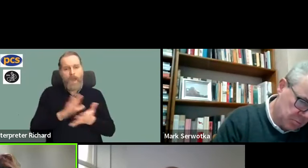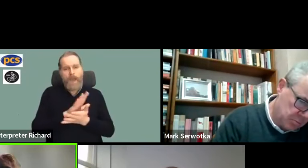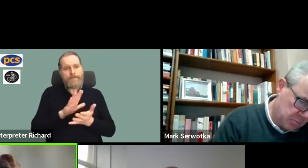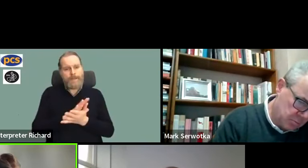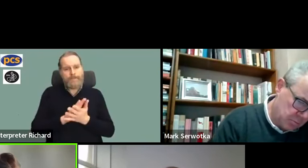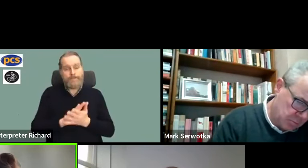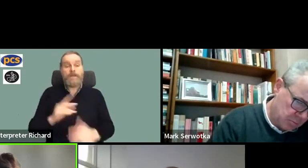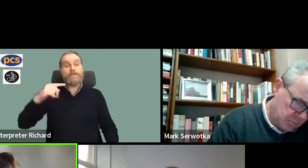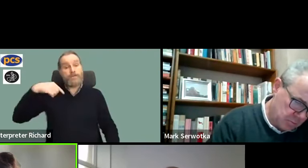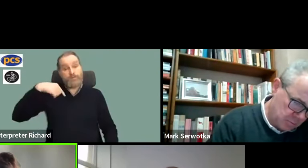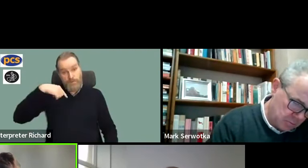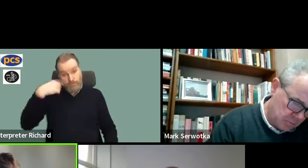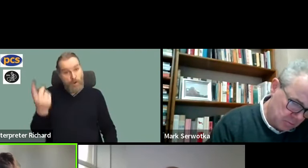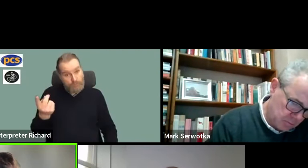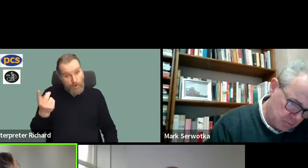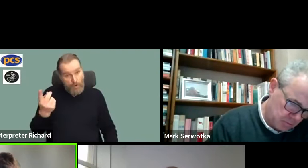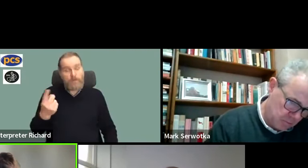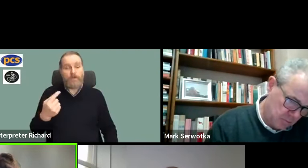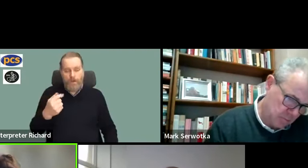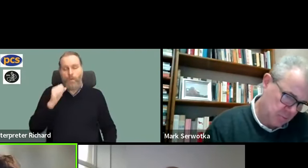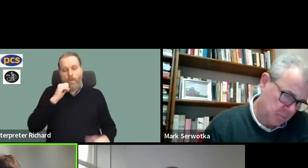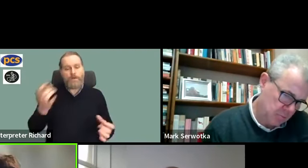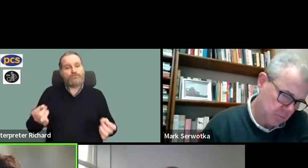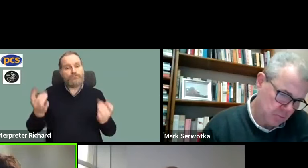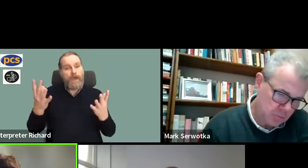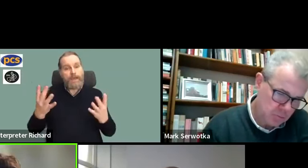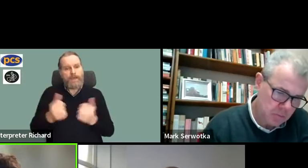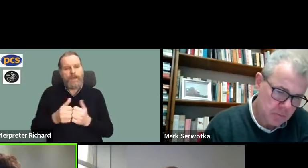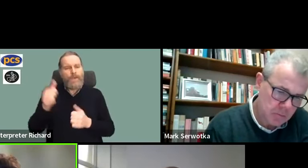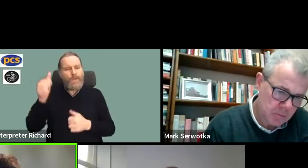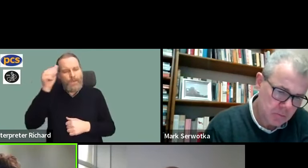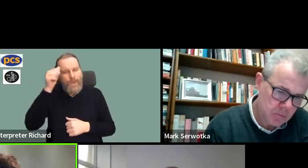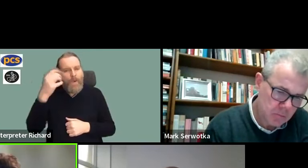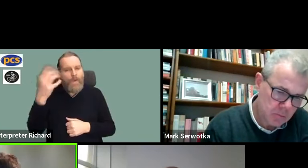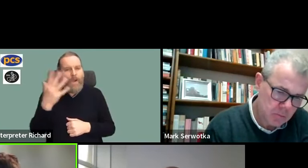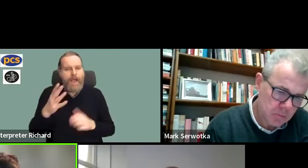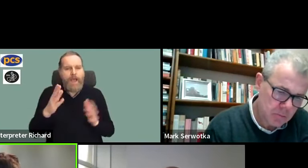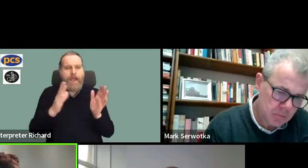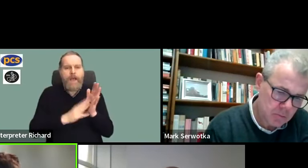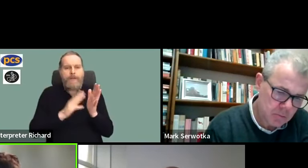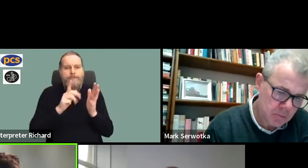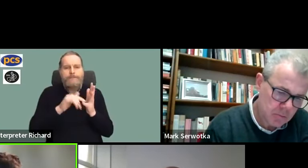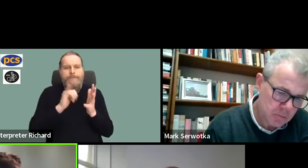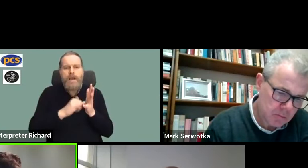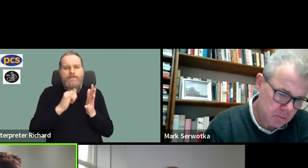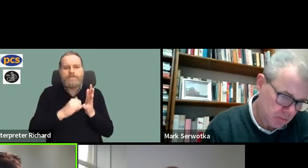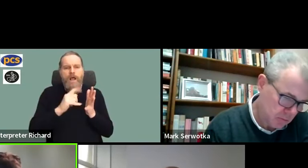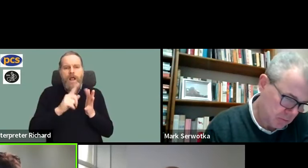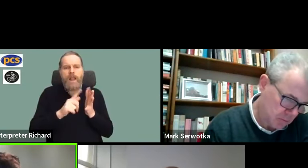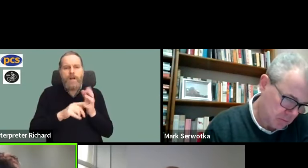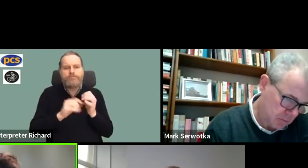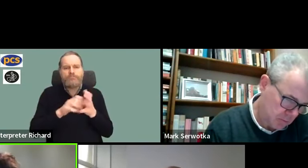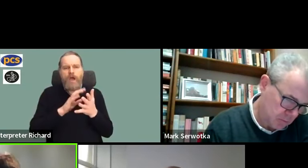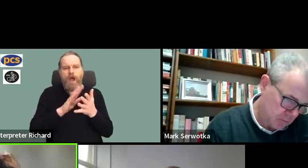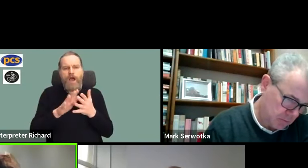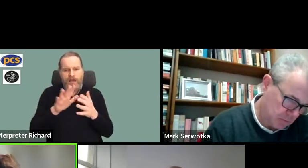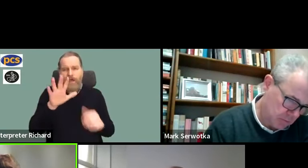t in a visible presence in a visible presence by striking king ing tomorrow i'll be in muscle le but a driving test center. But we but a driving test center. But we have a list of driving test